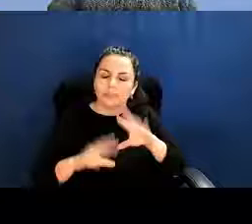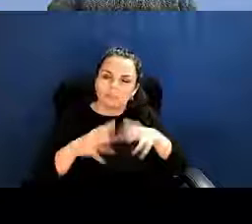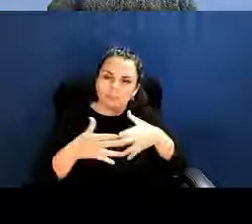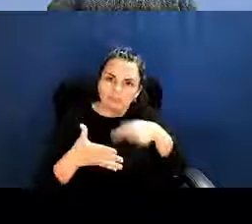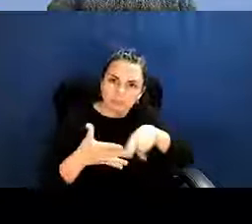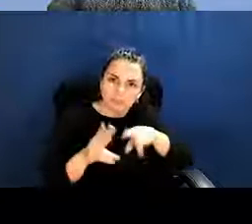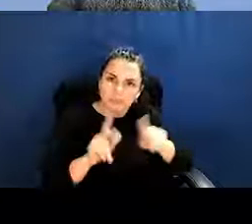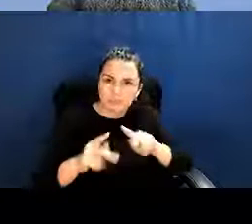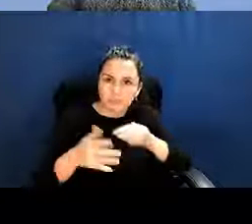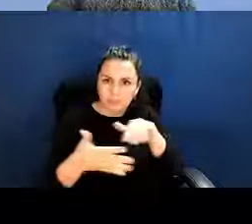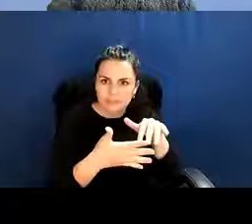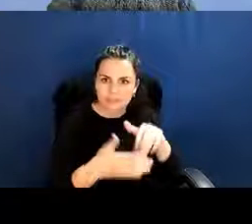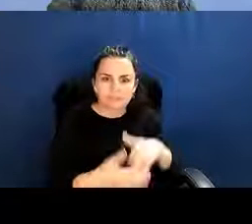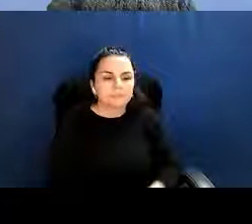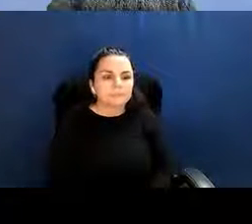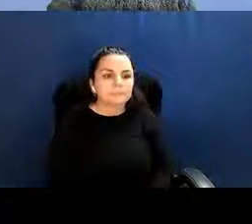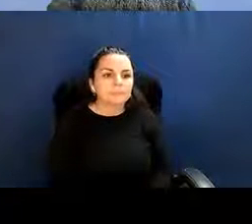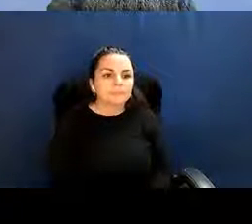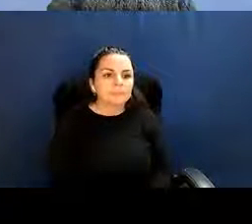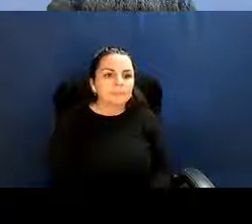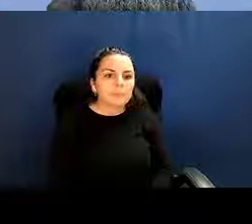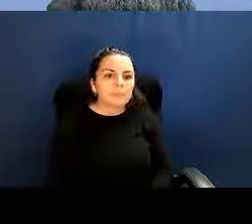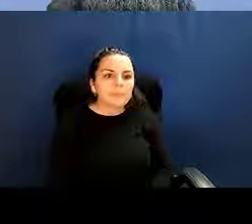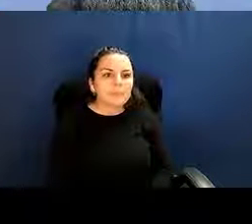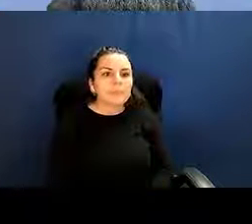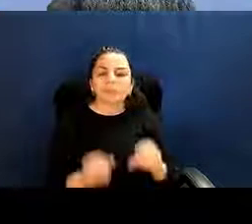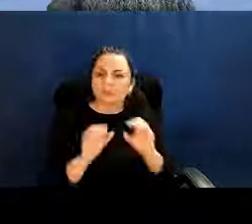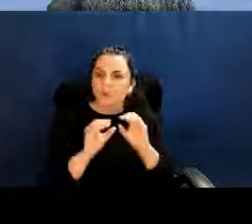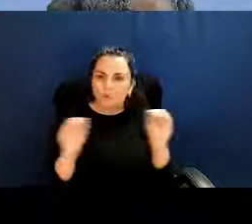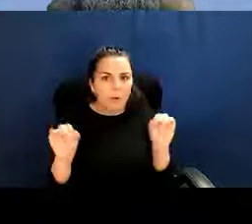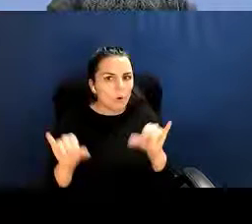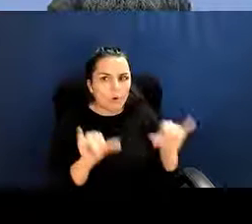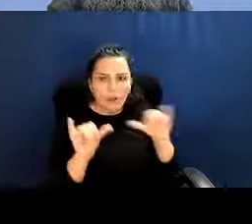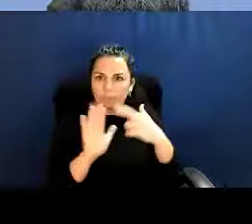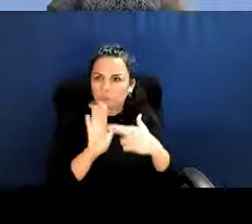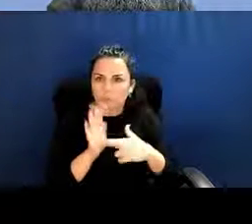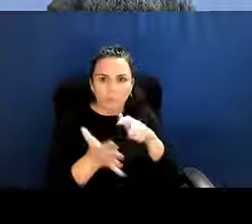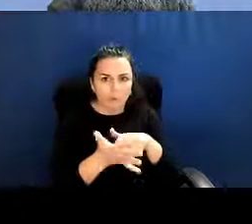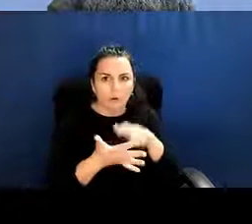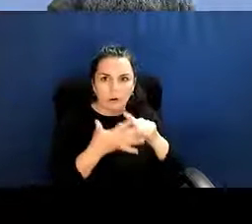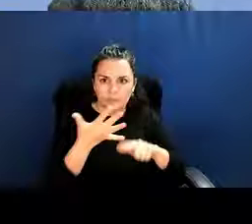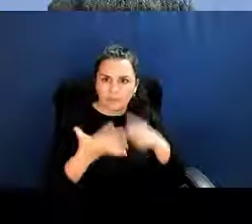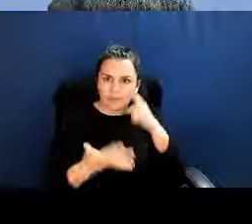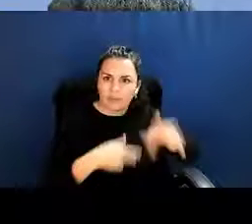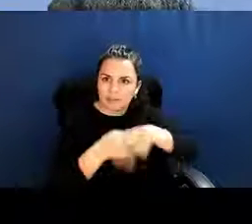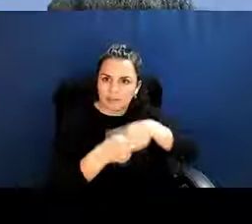No common rule requirements for this research. And for your NIH grant application,